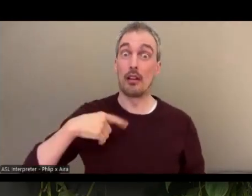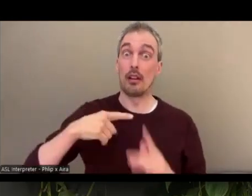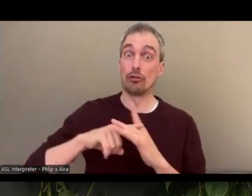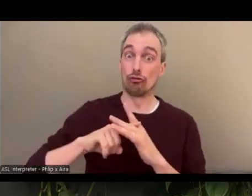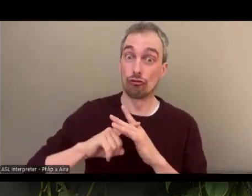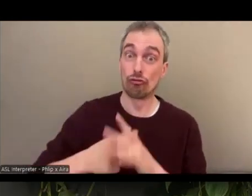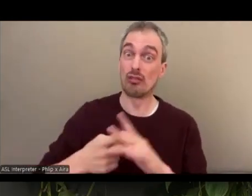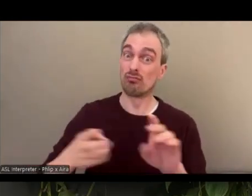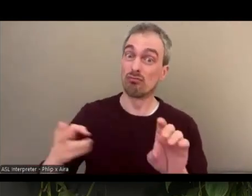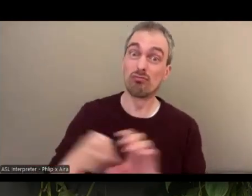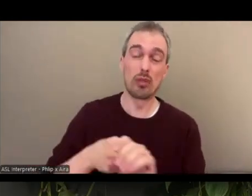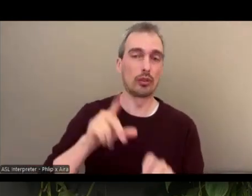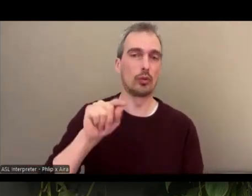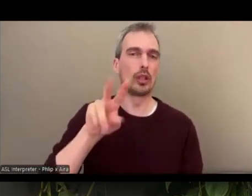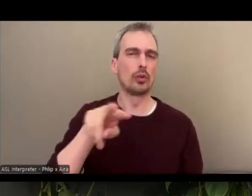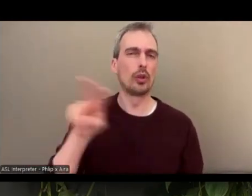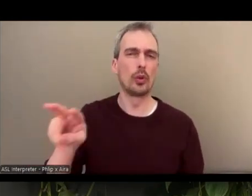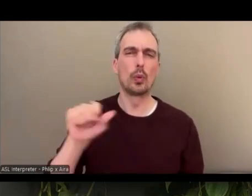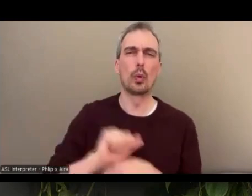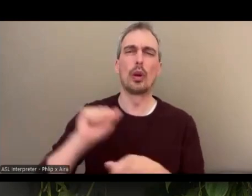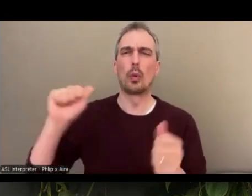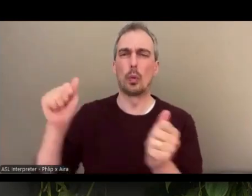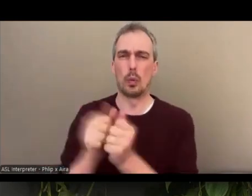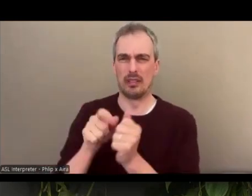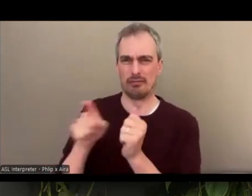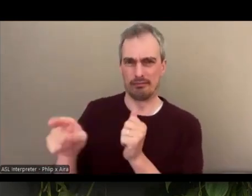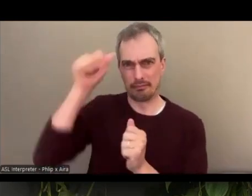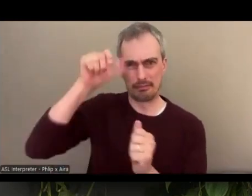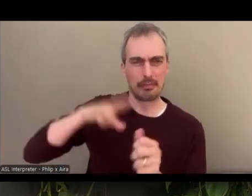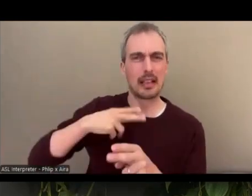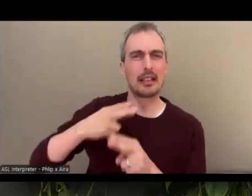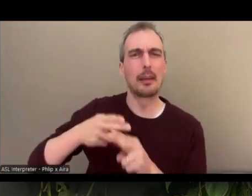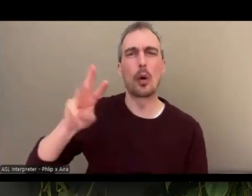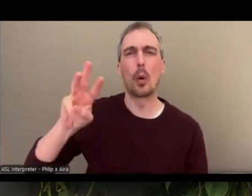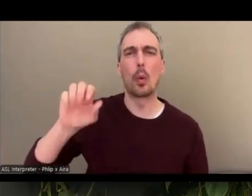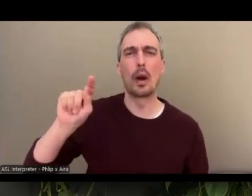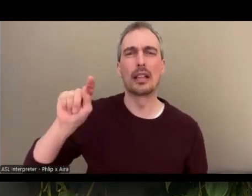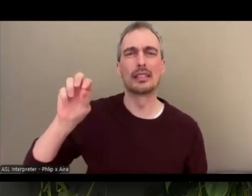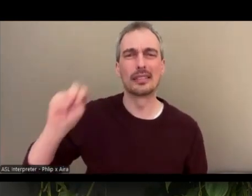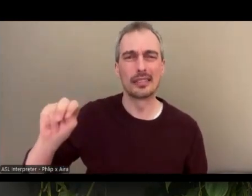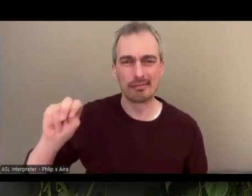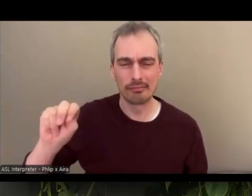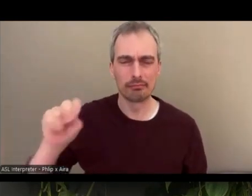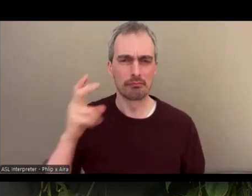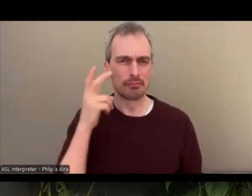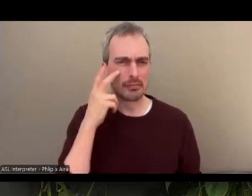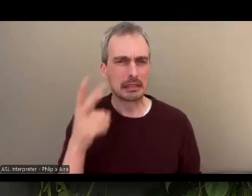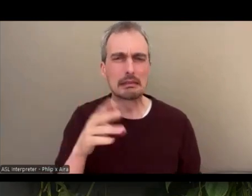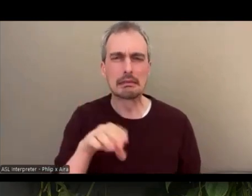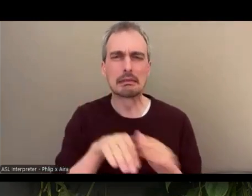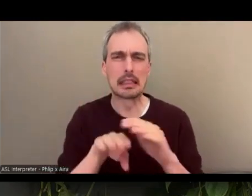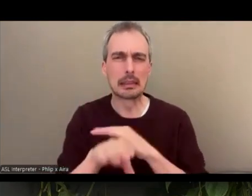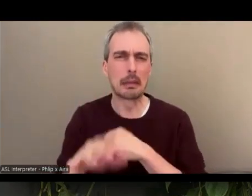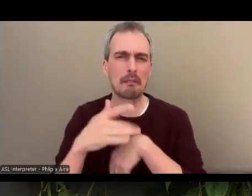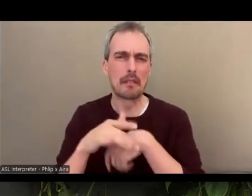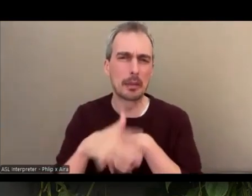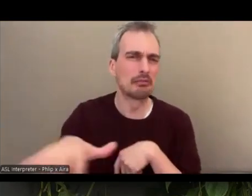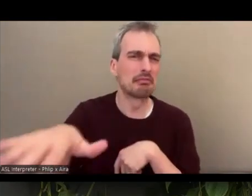team to fill in what we saw as gaps in accessibility -- in the tooling available for making the web more accessible.